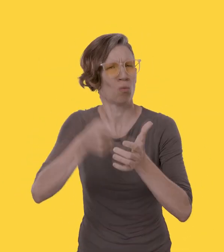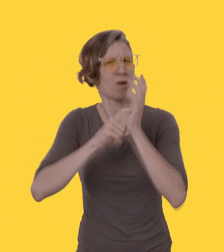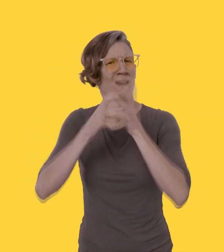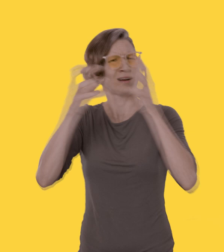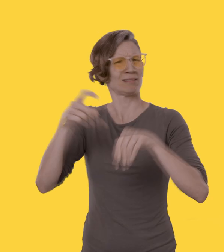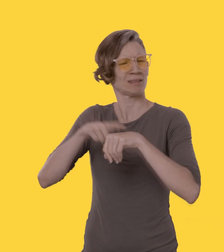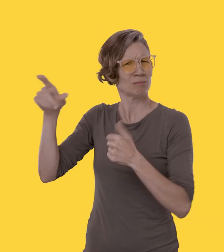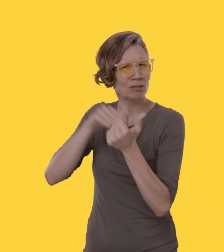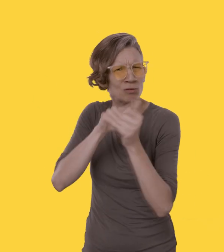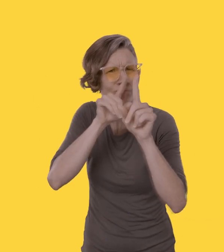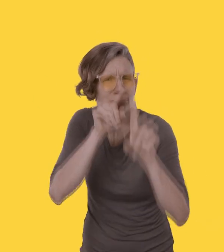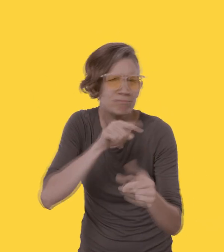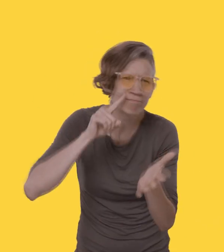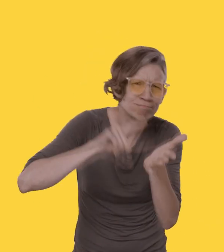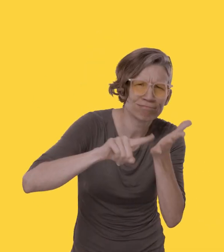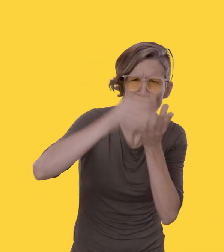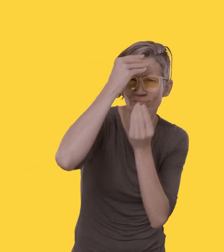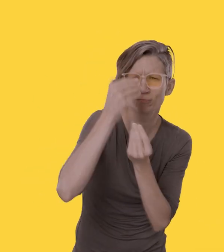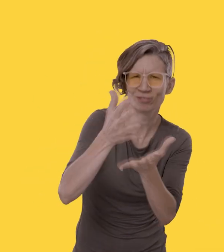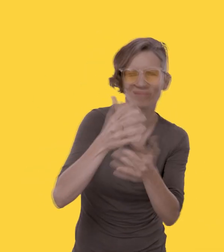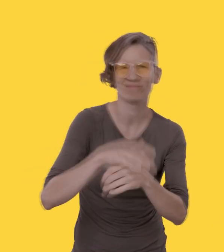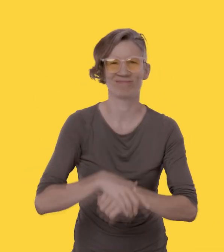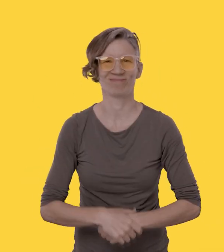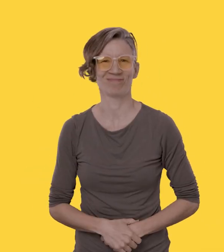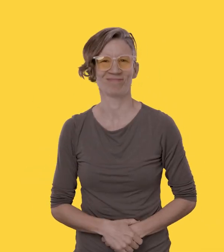for those questions that really require a lot of a provider's time.